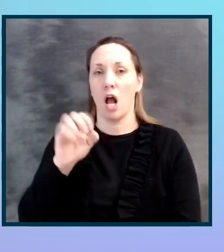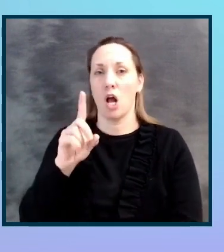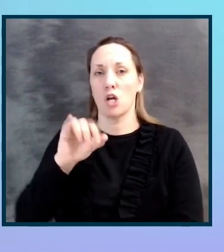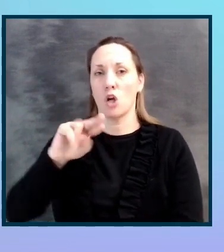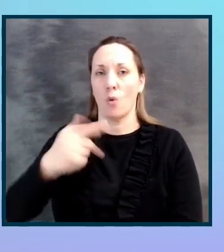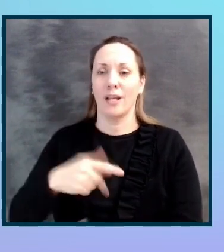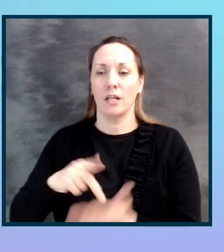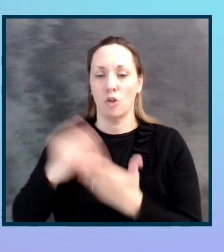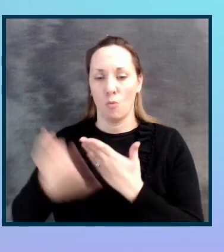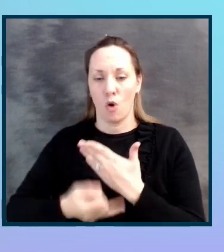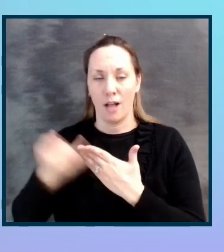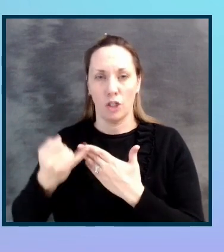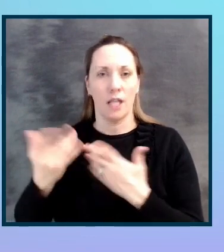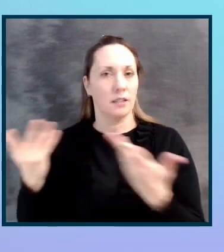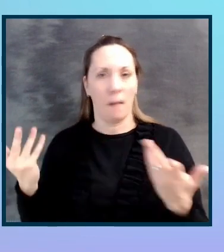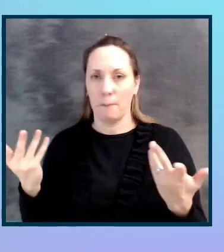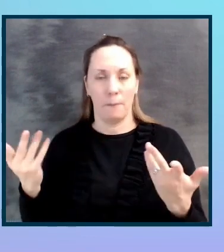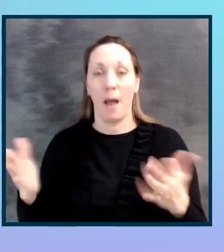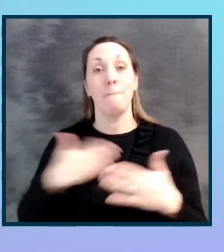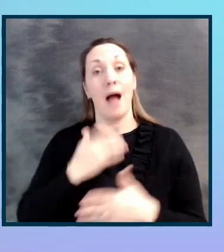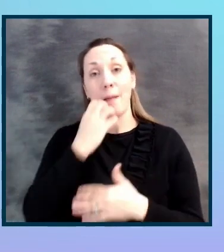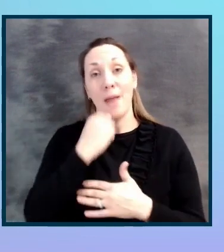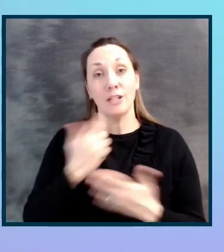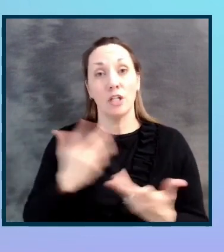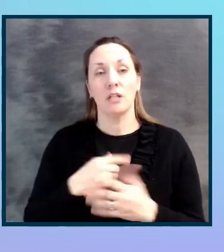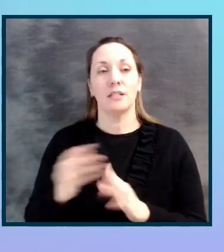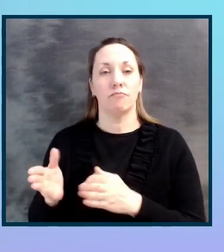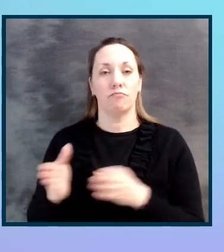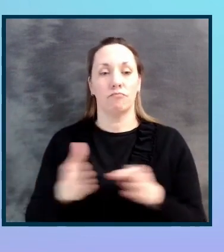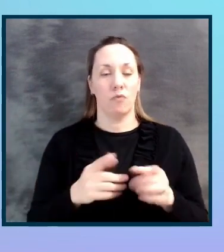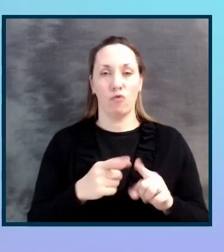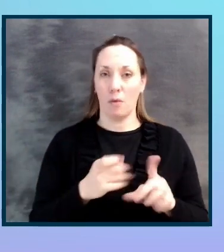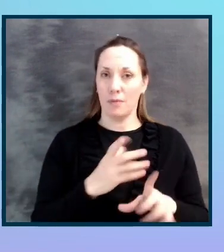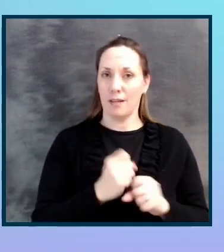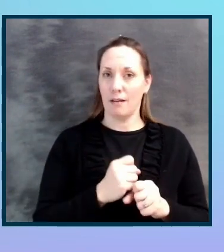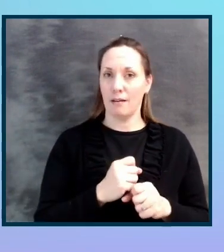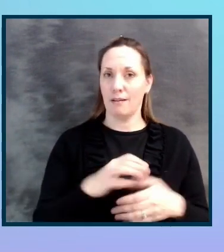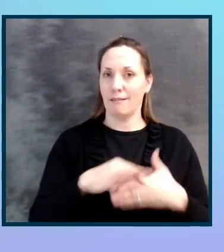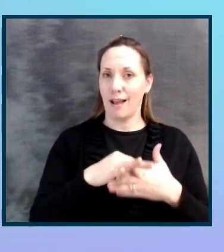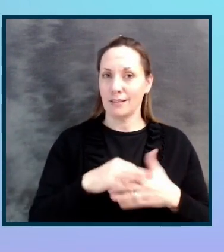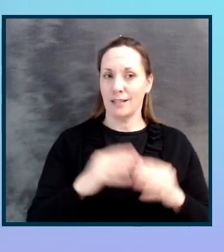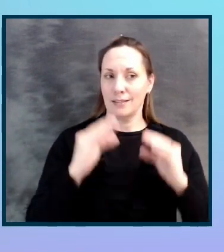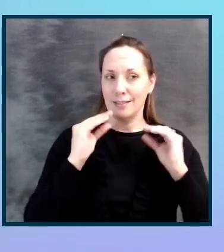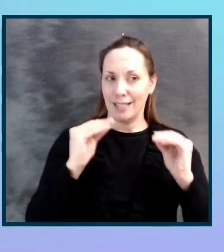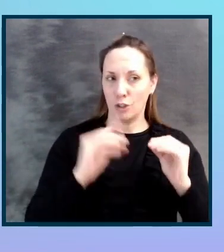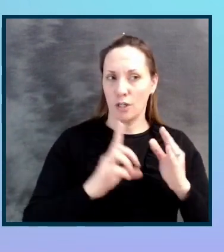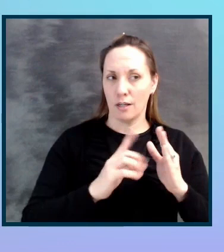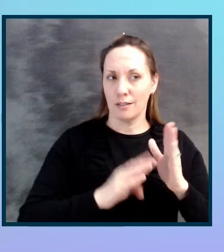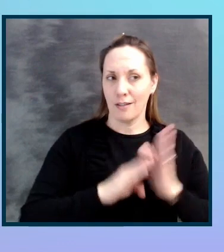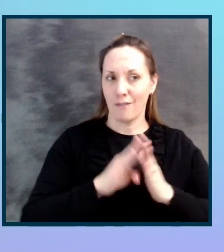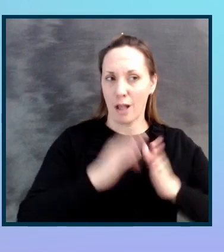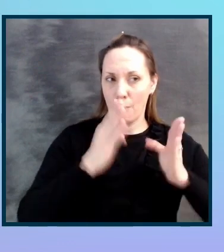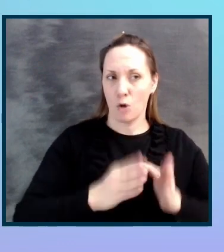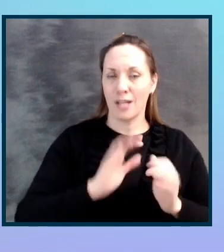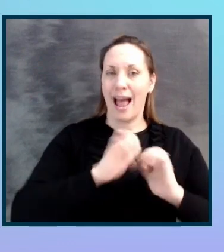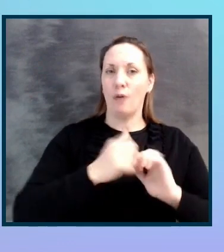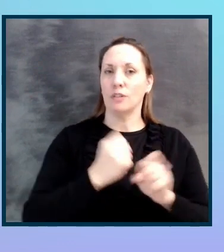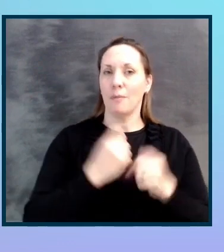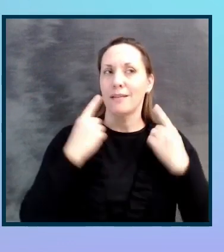or things you see. My passion more came from getting content and teaching developers how to make accessible content, right?